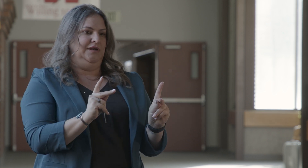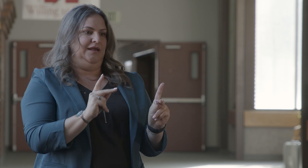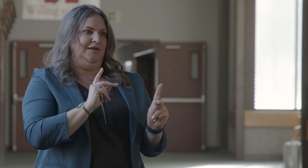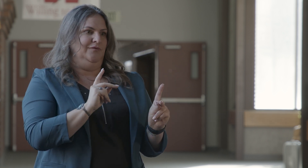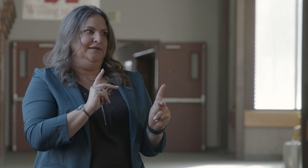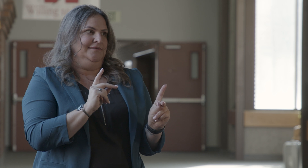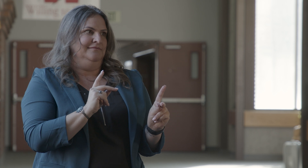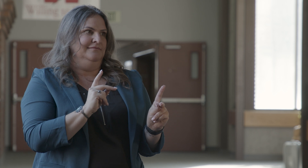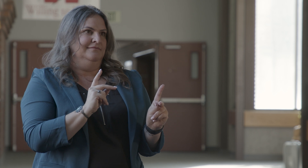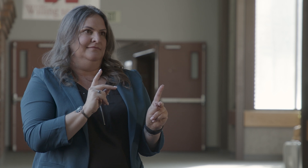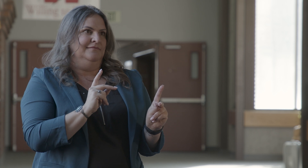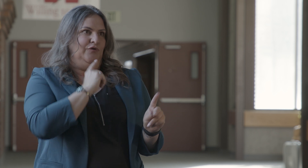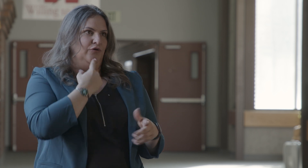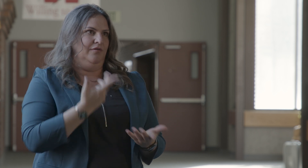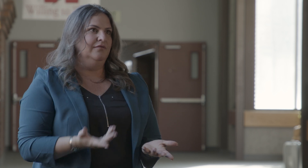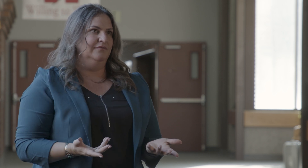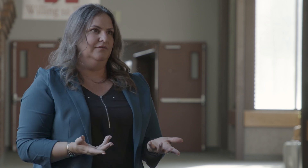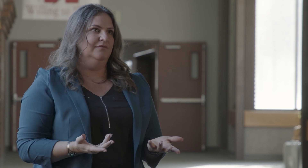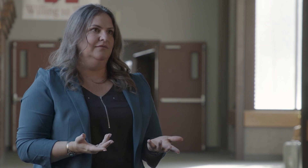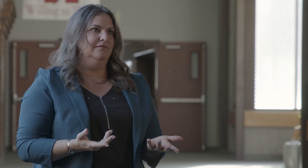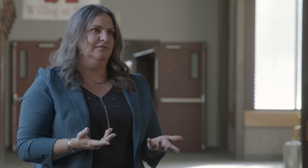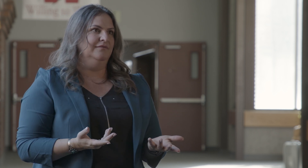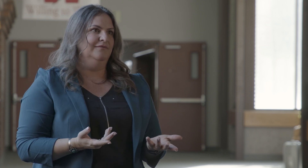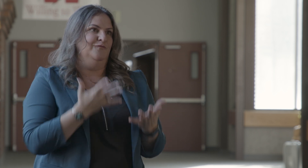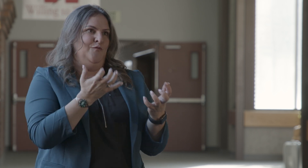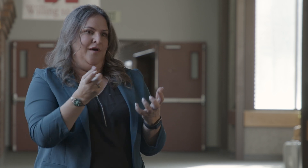Providing them with that opportunity was critical.